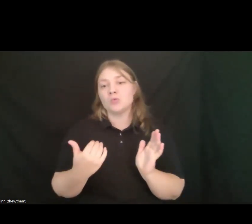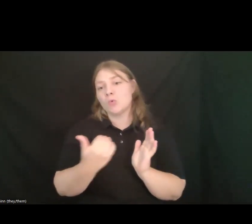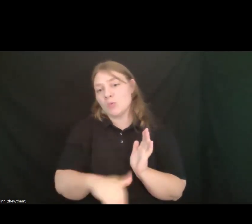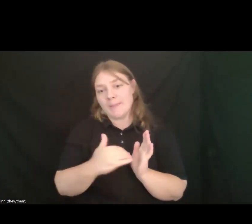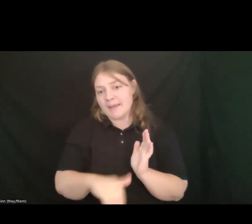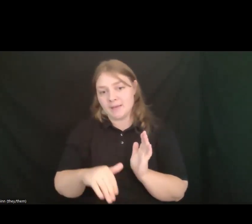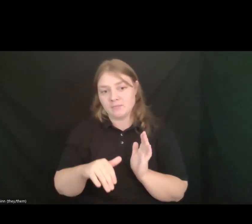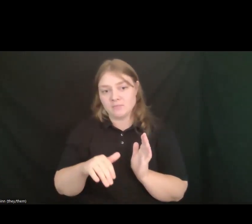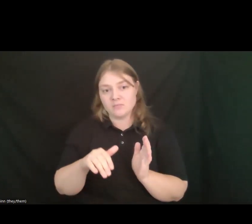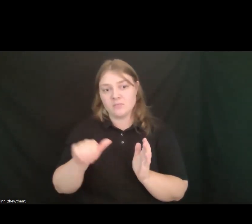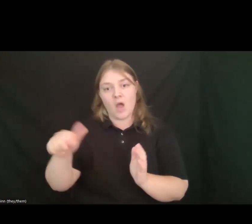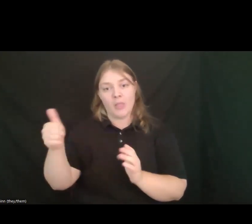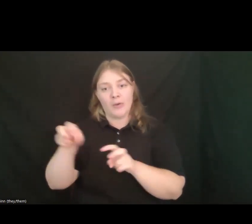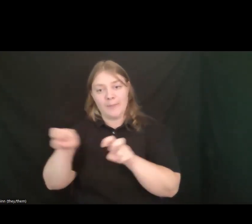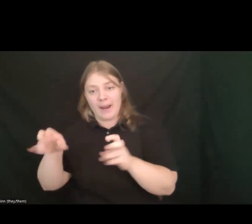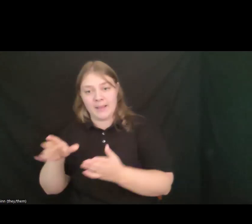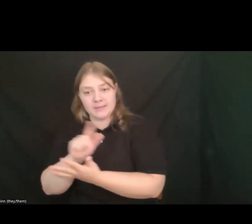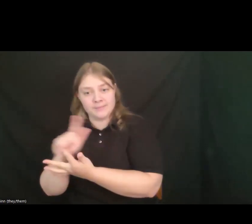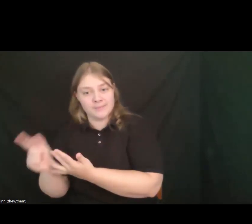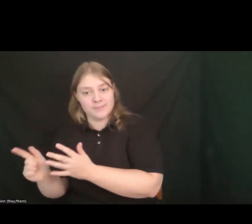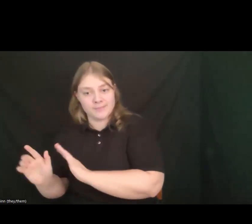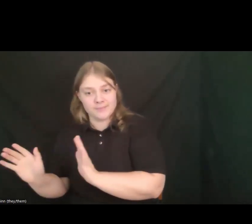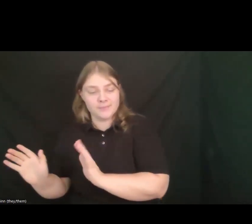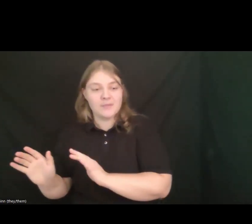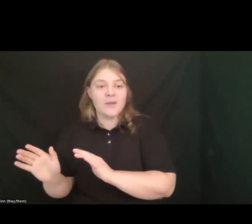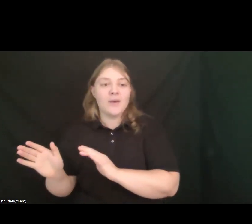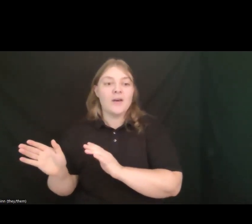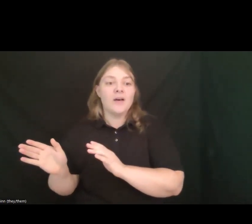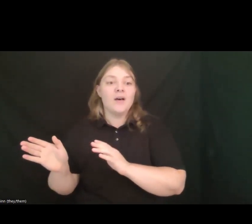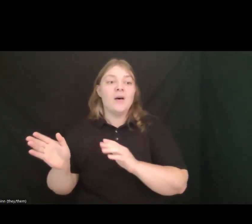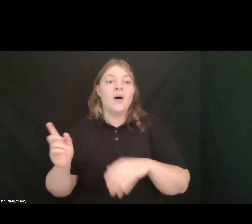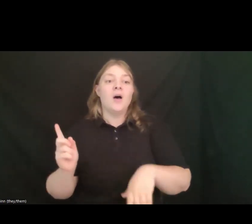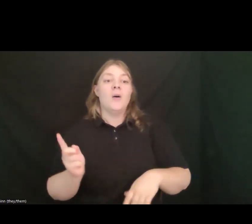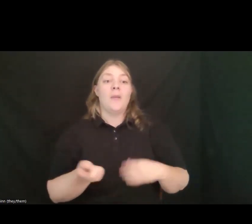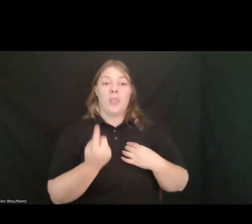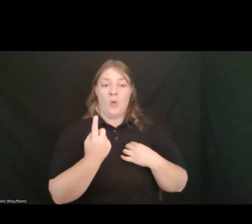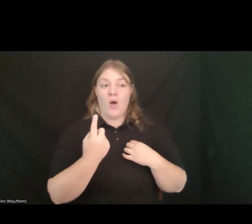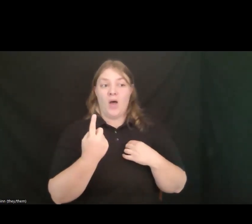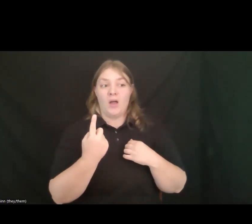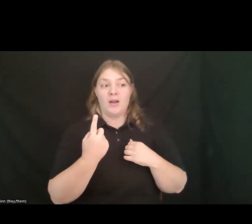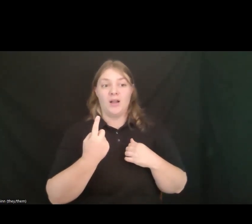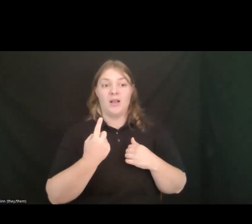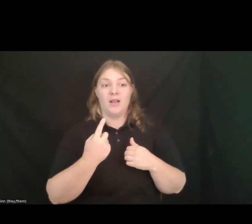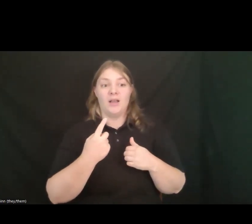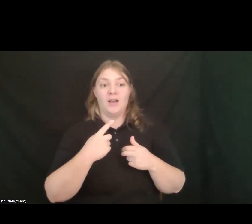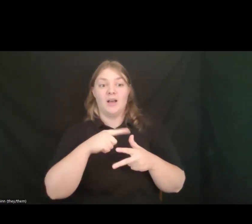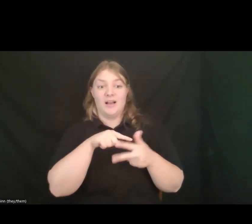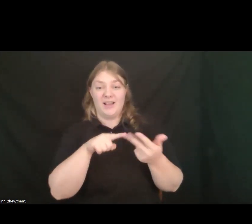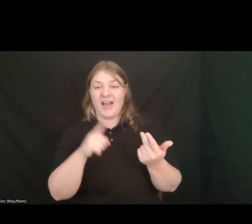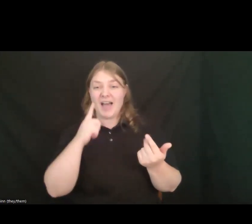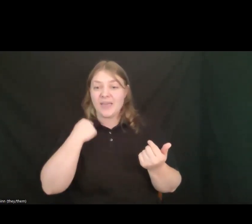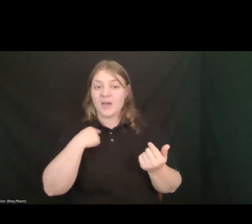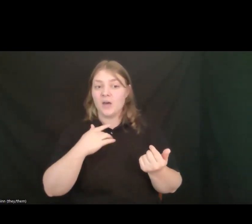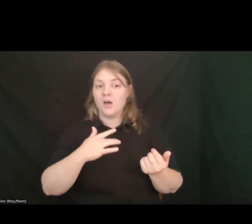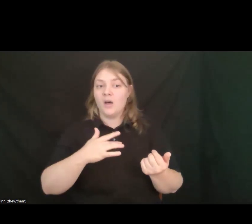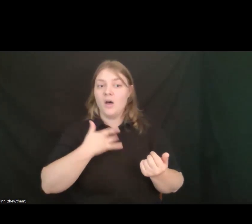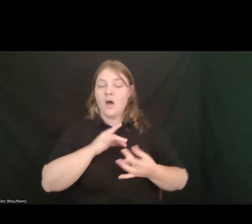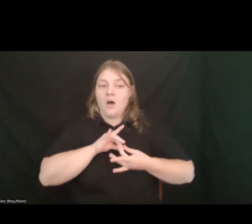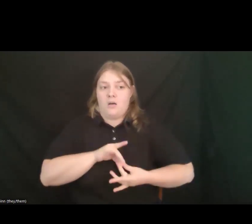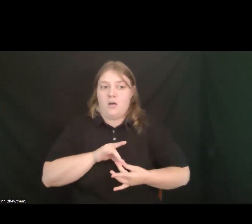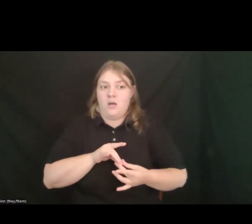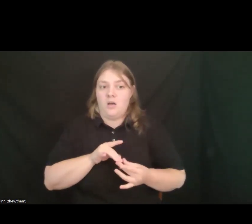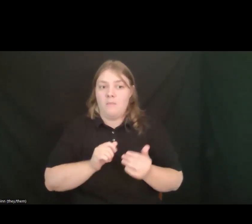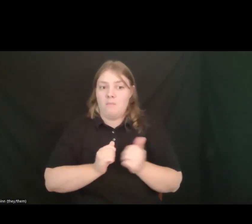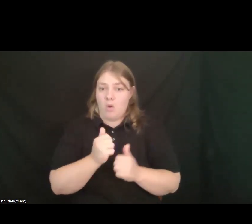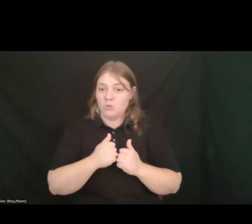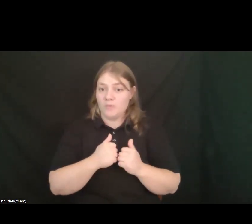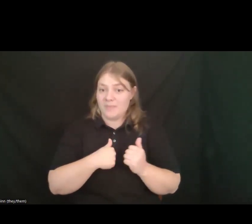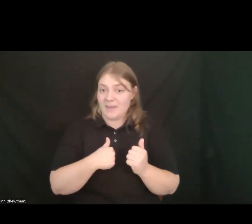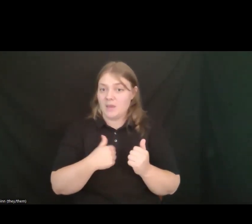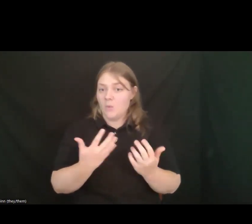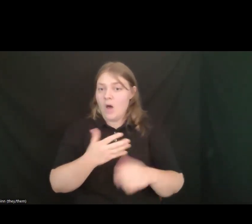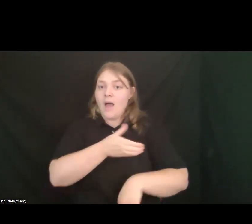one that I think resonates most with me is the sense of um empowerment um and I make sure that